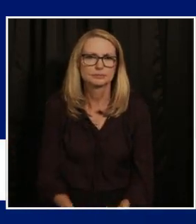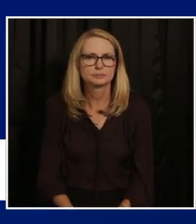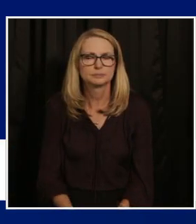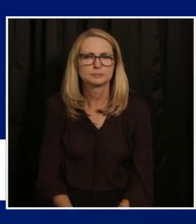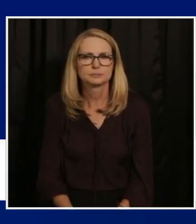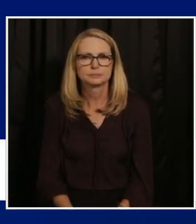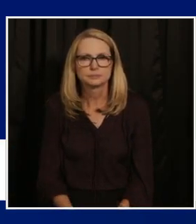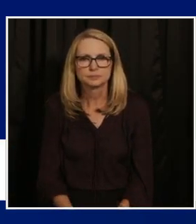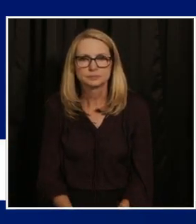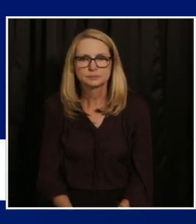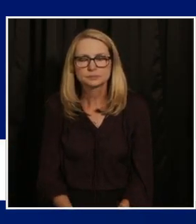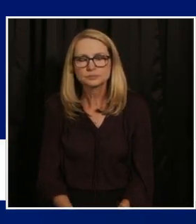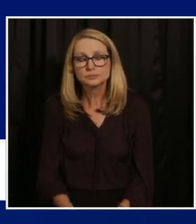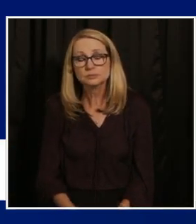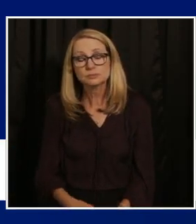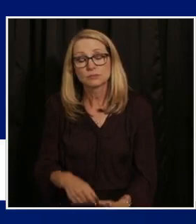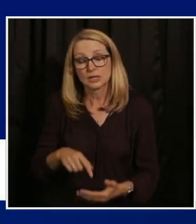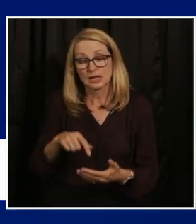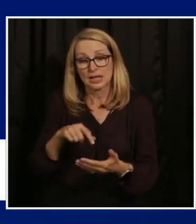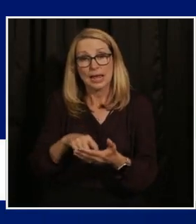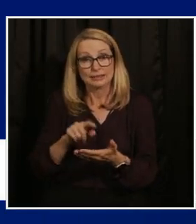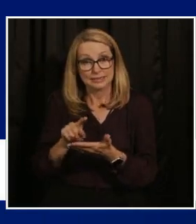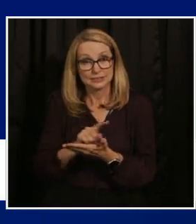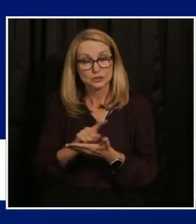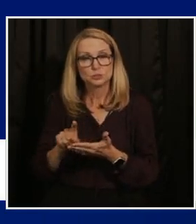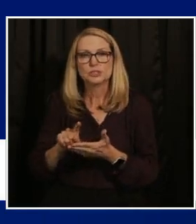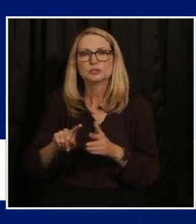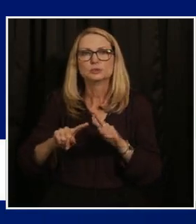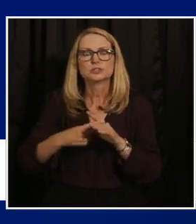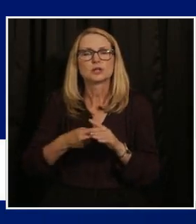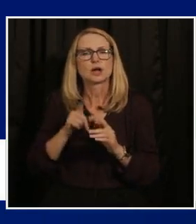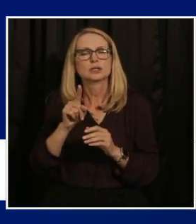and finally earlier this week we did launch a vaccine breakthrough dashboard on our website so